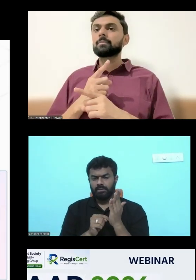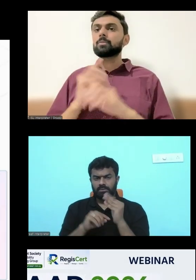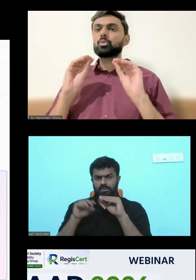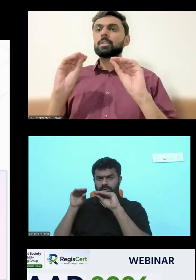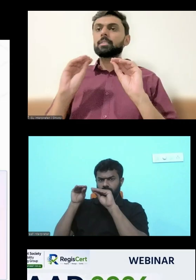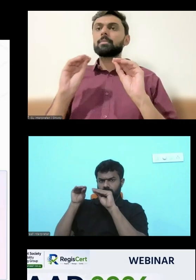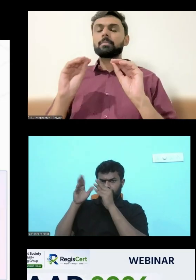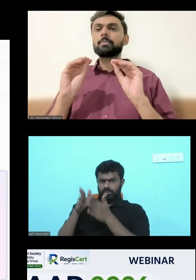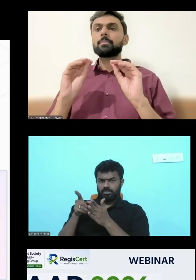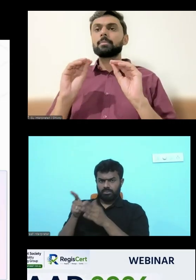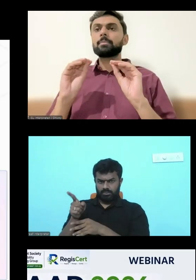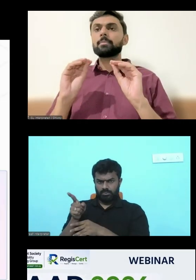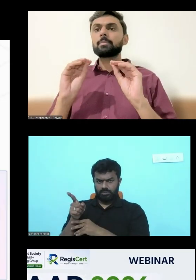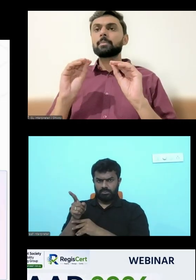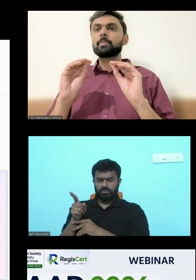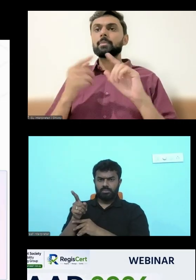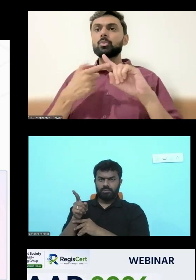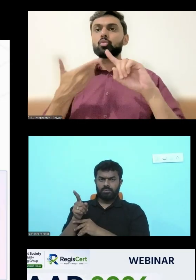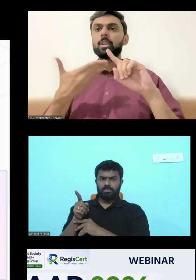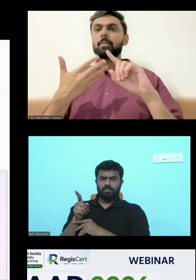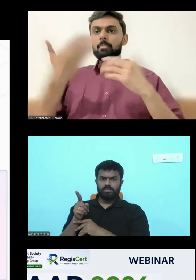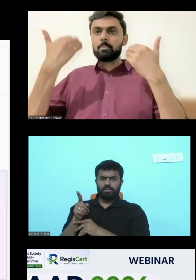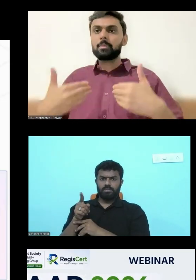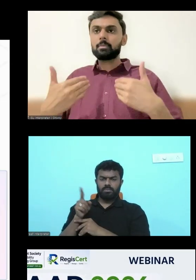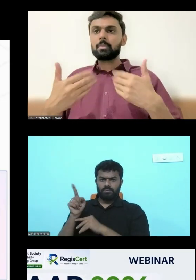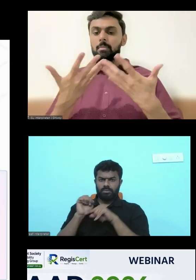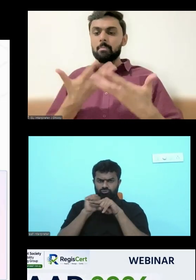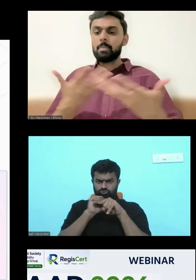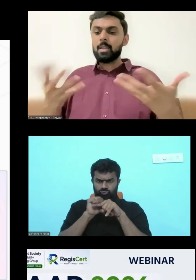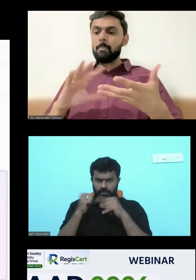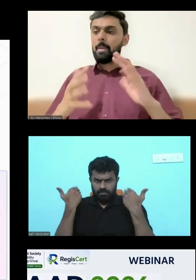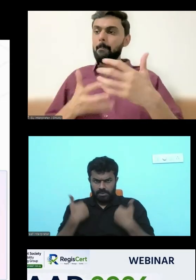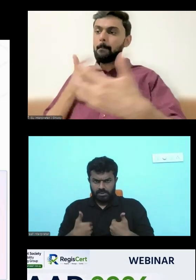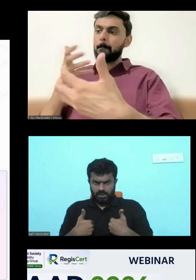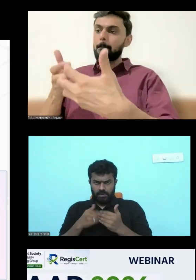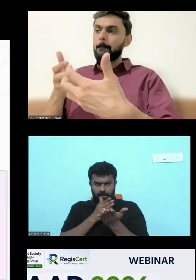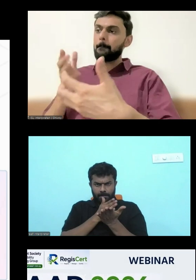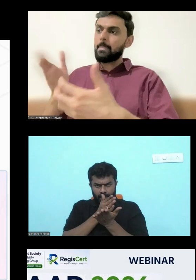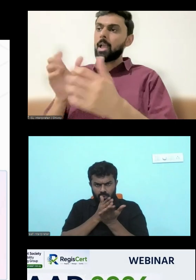trainers to create materials that are accessible from the state.